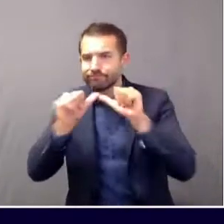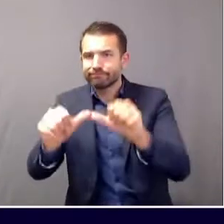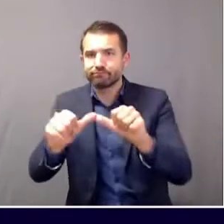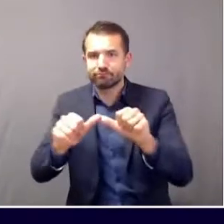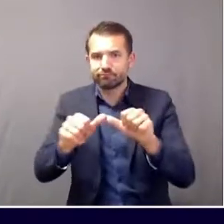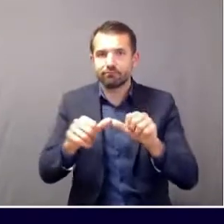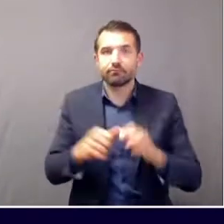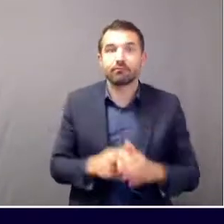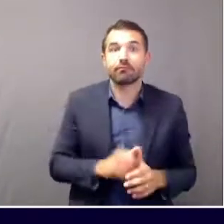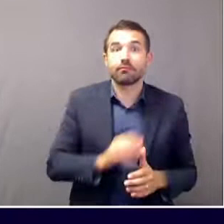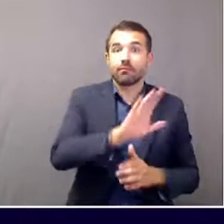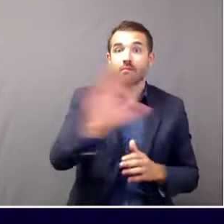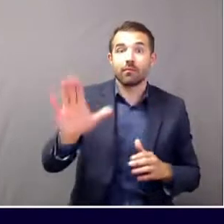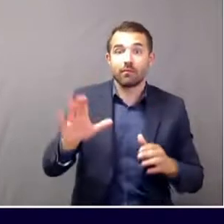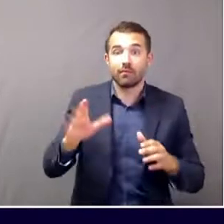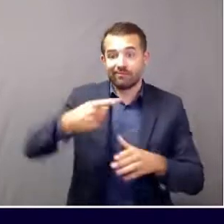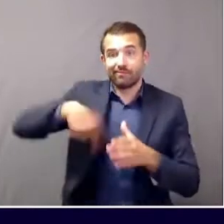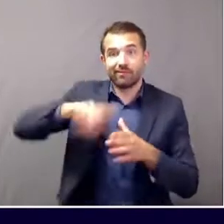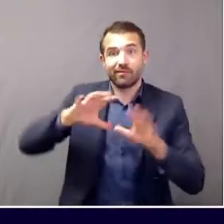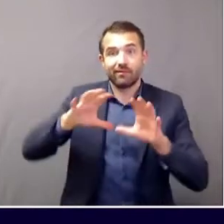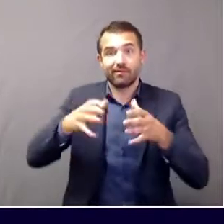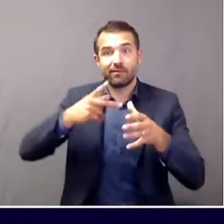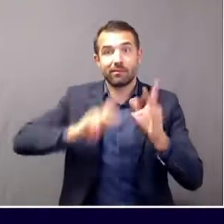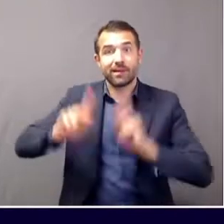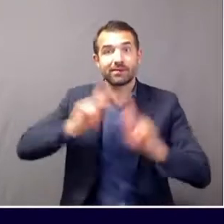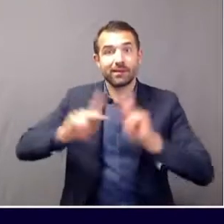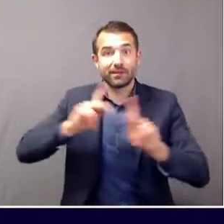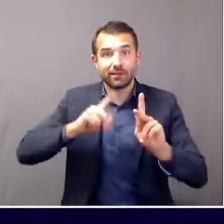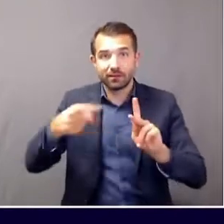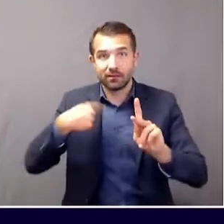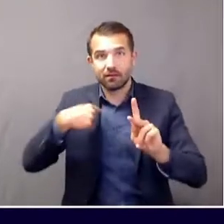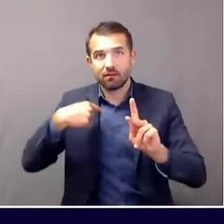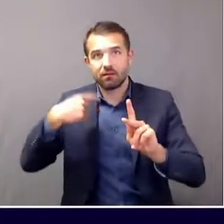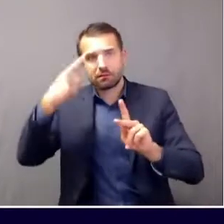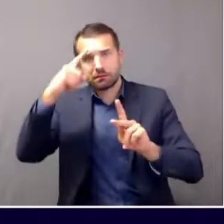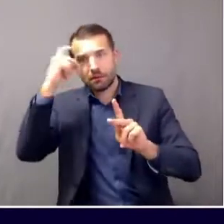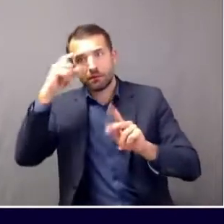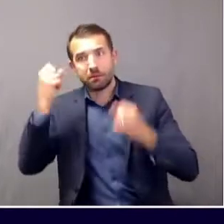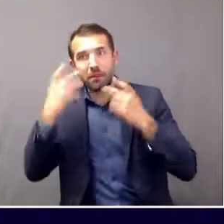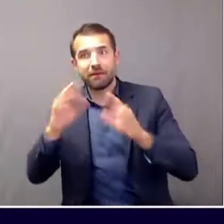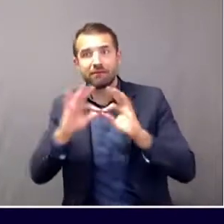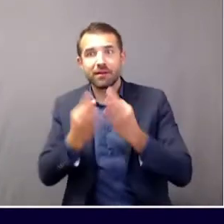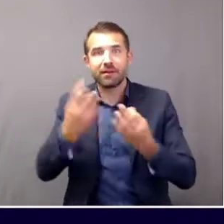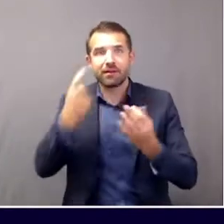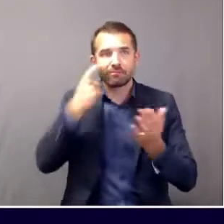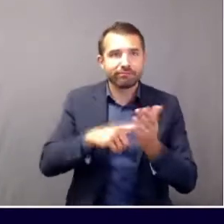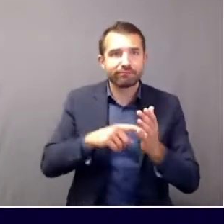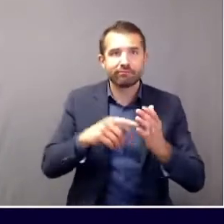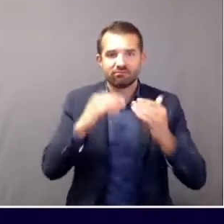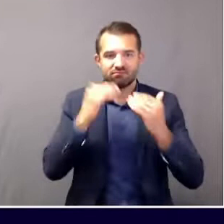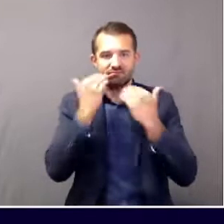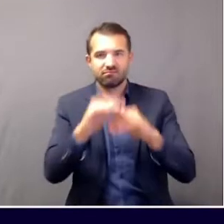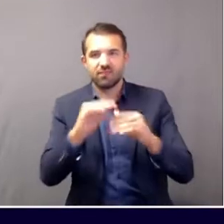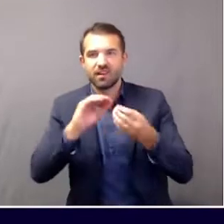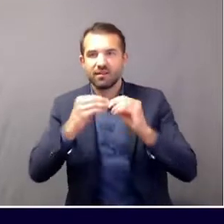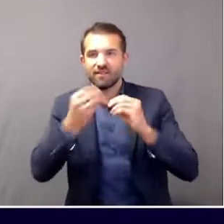I know that's something that a lot of families of practiced over the summer but as more